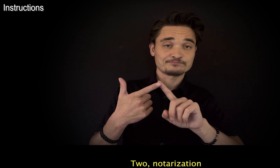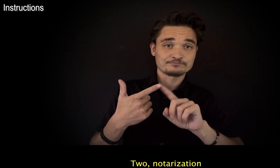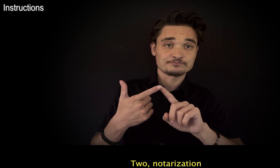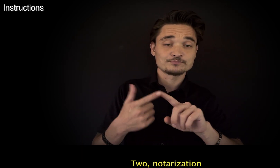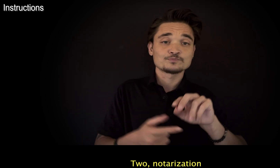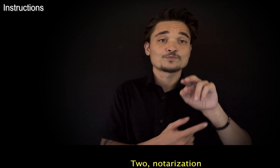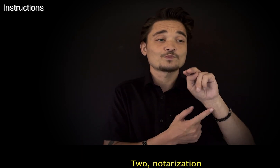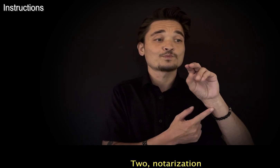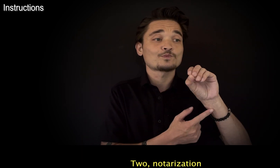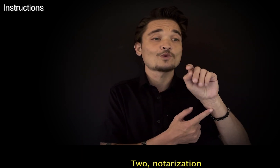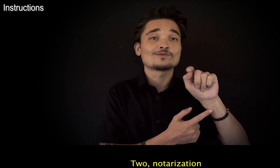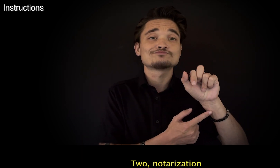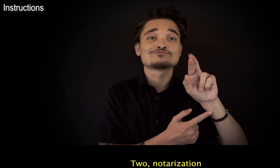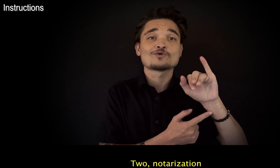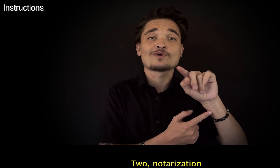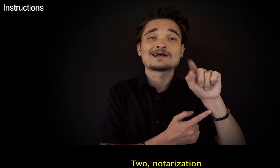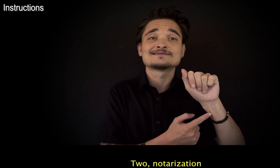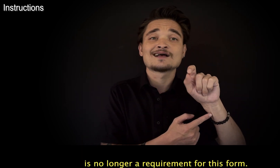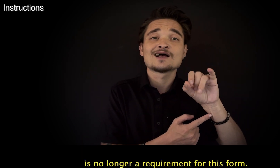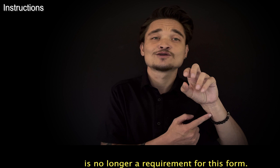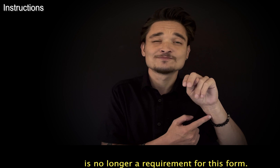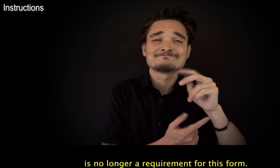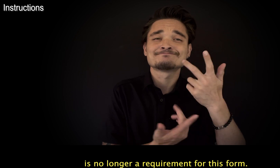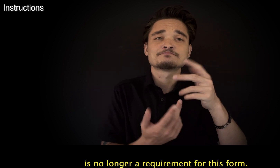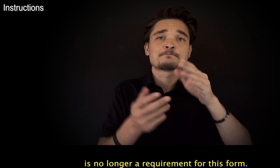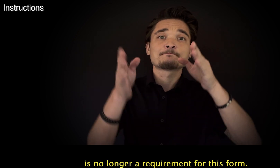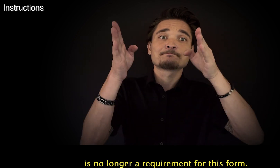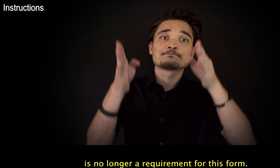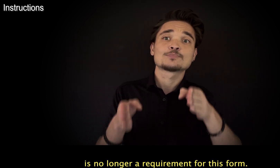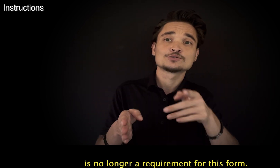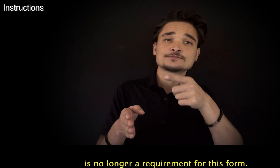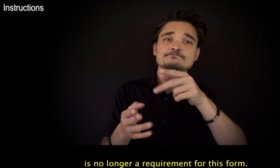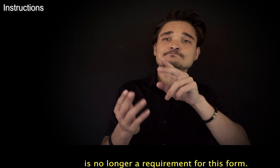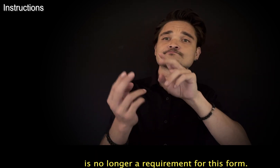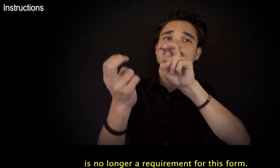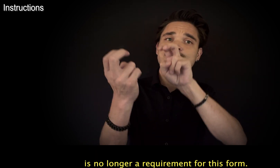Two, notarization is no longer a requirement for this form.